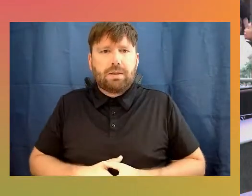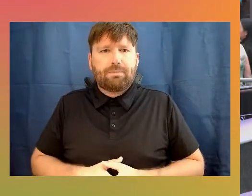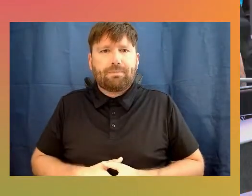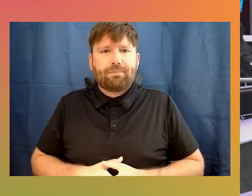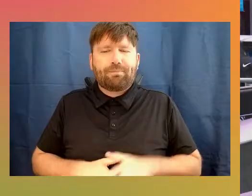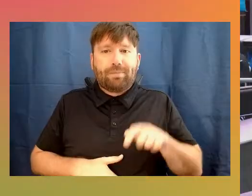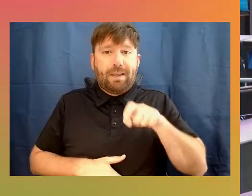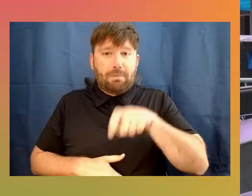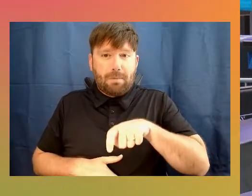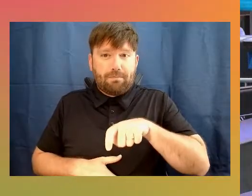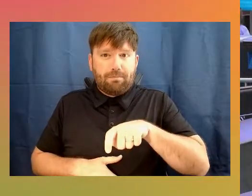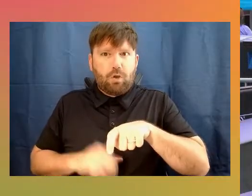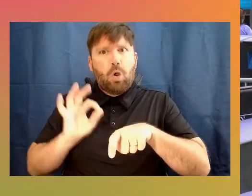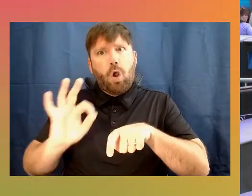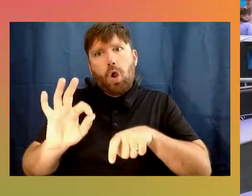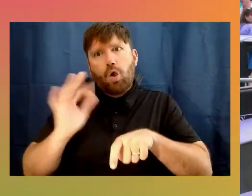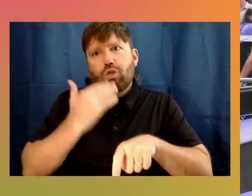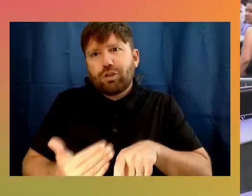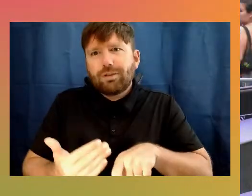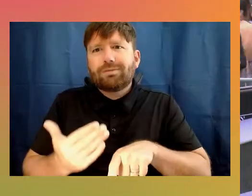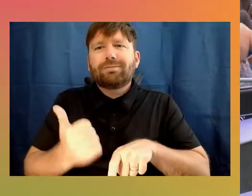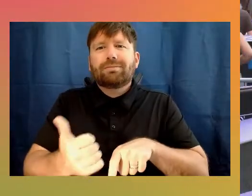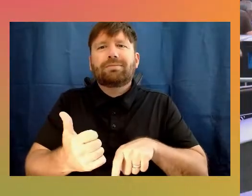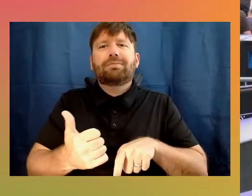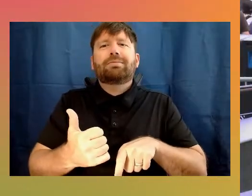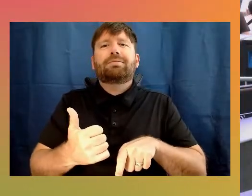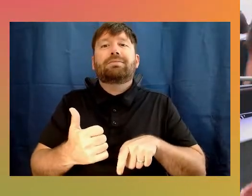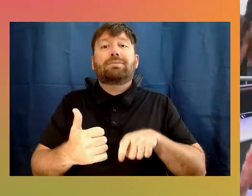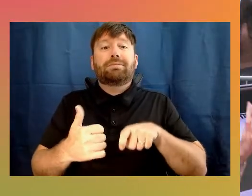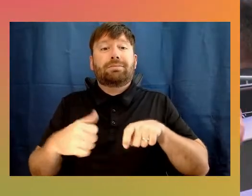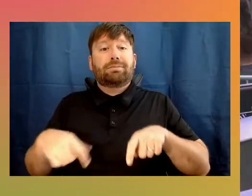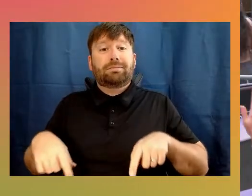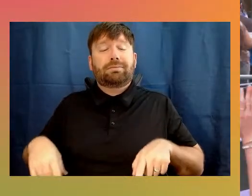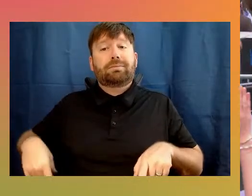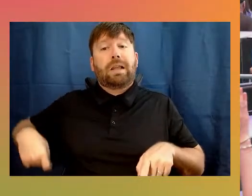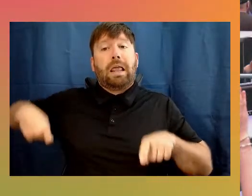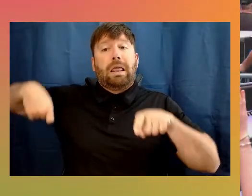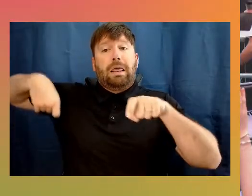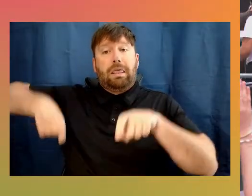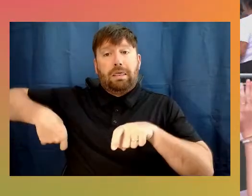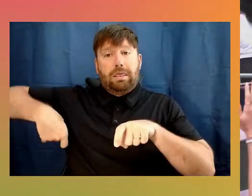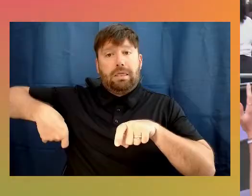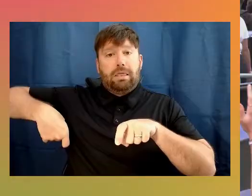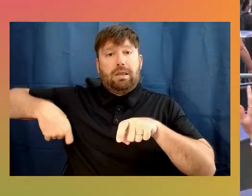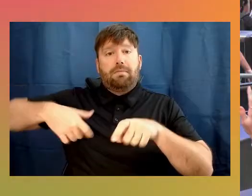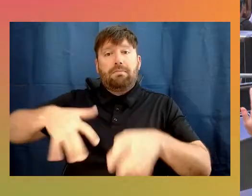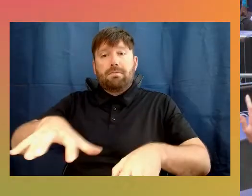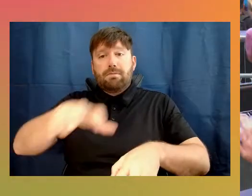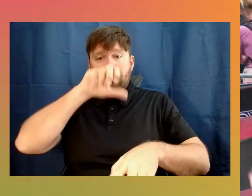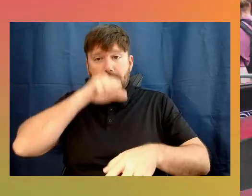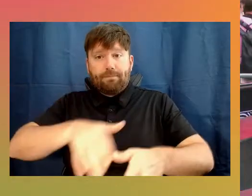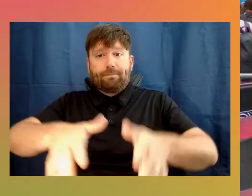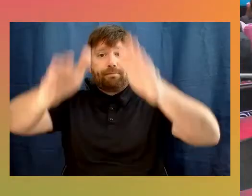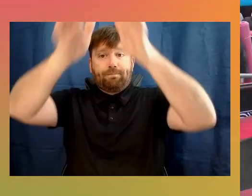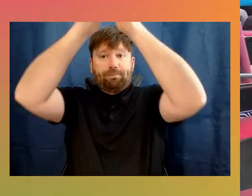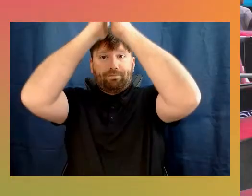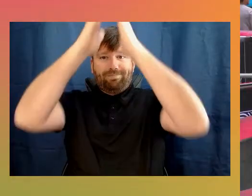DO NOT LIFT THE HANDS. SQUEEZE.